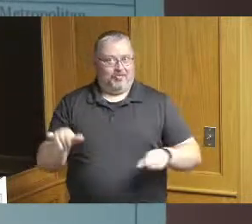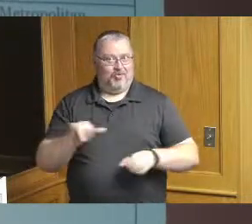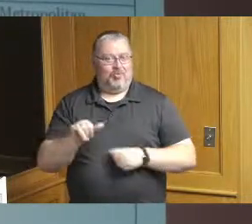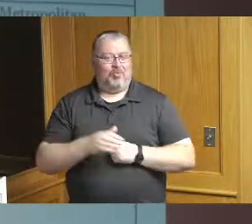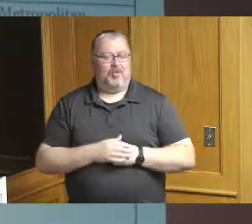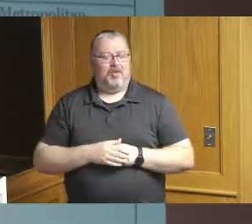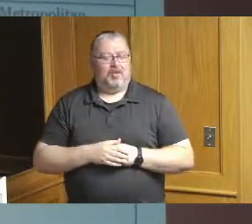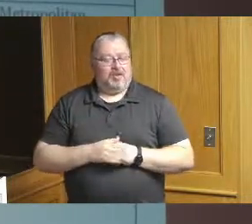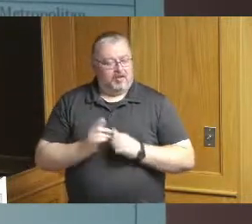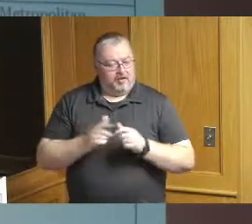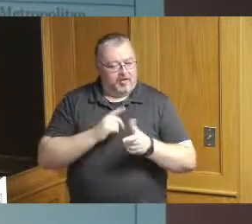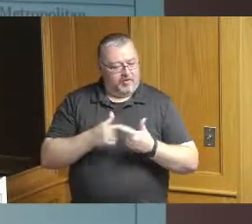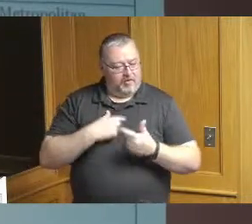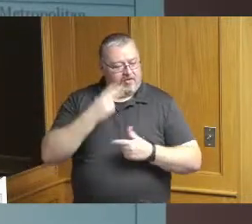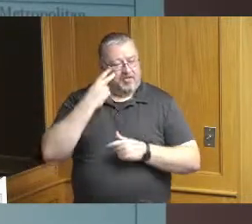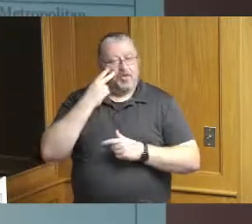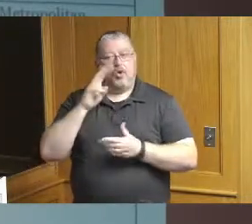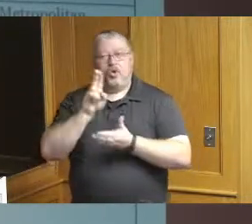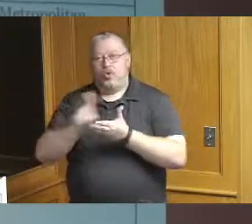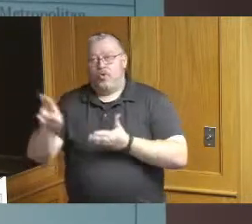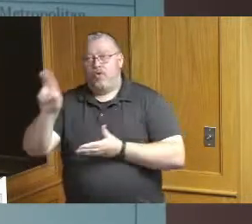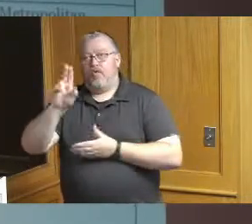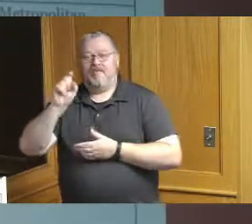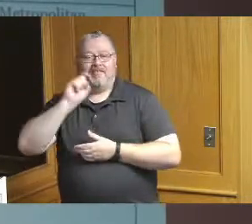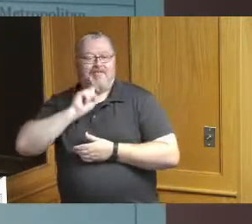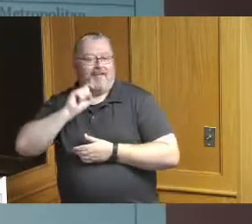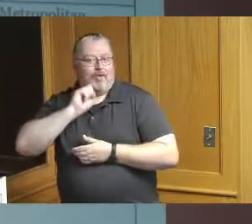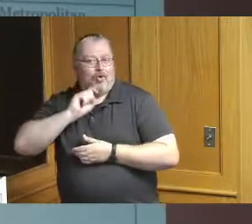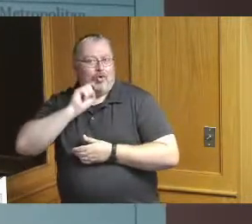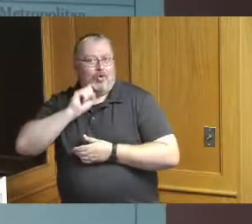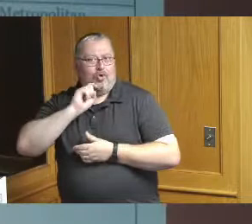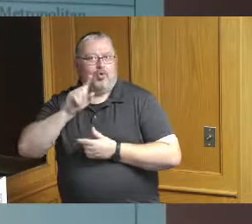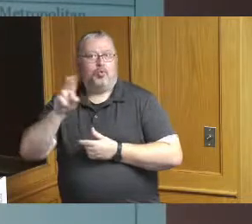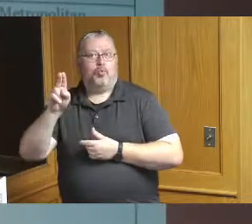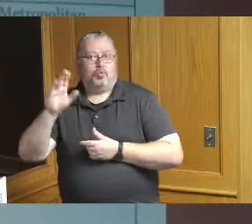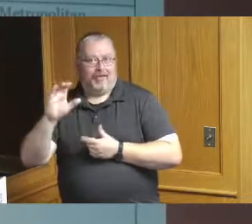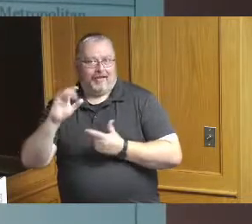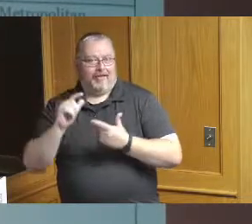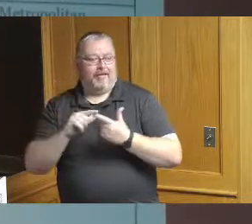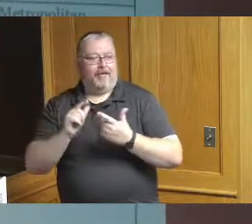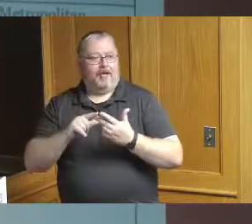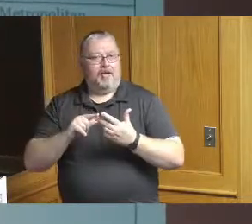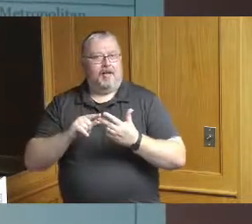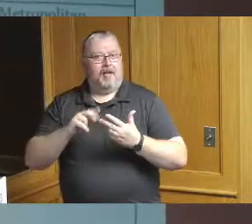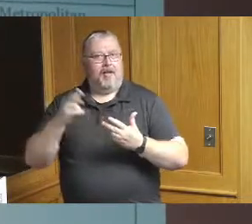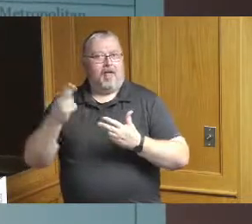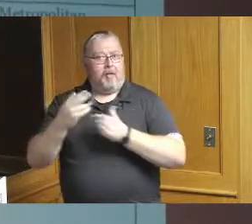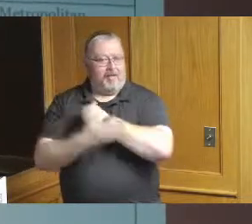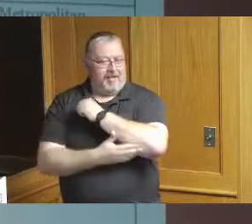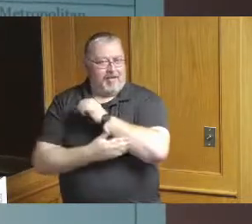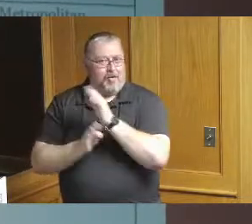universities like xavier uc hamilton county development uh company